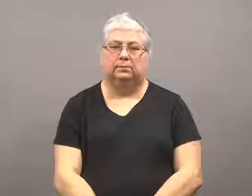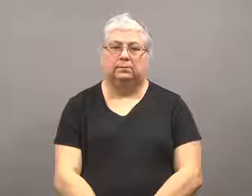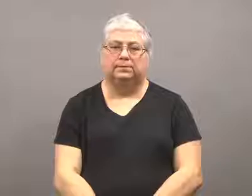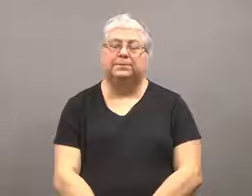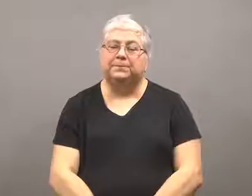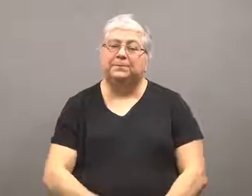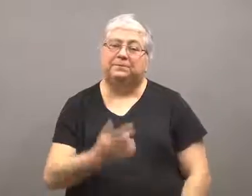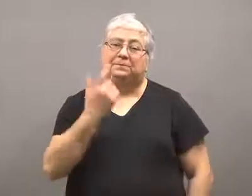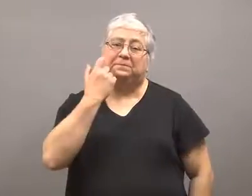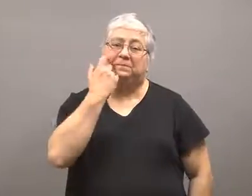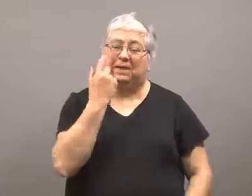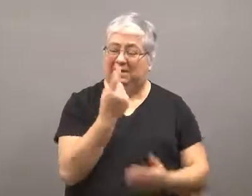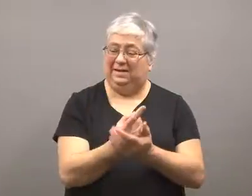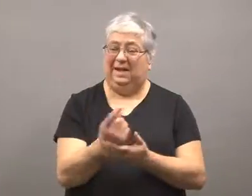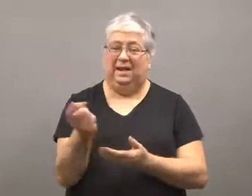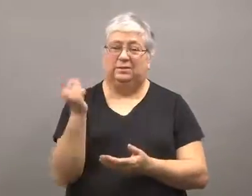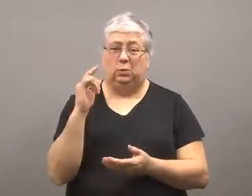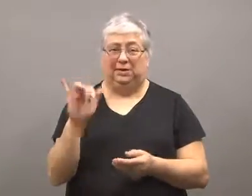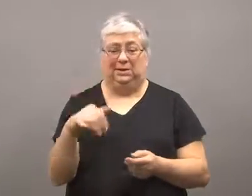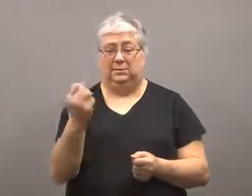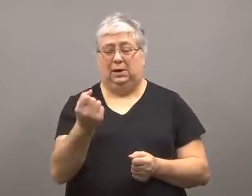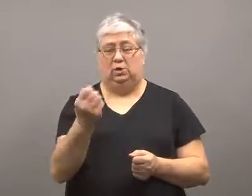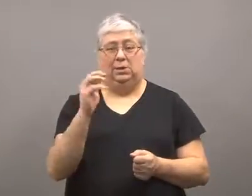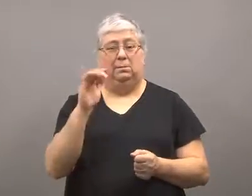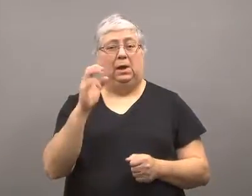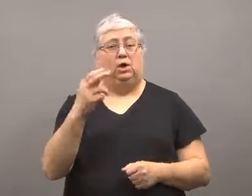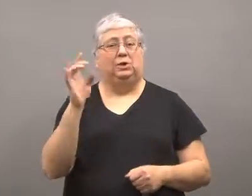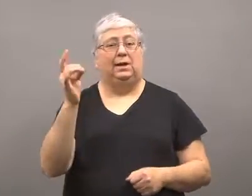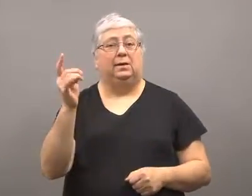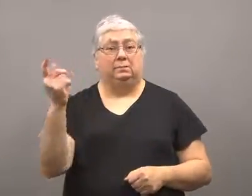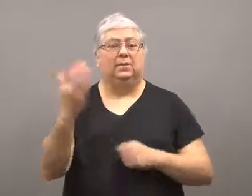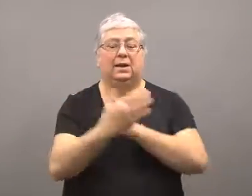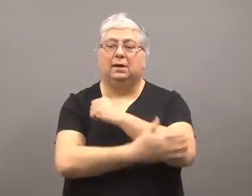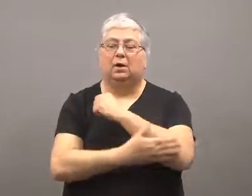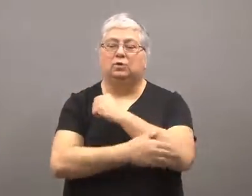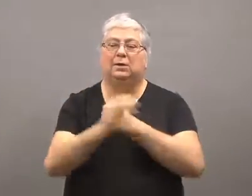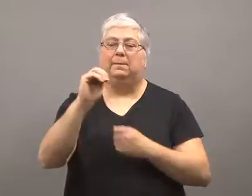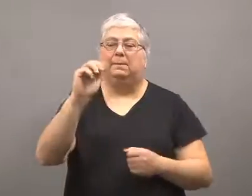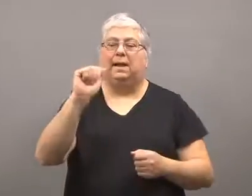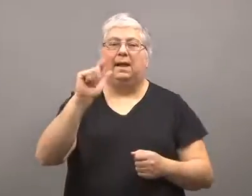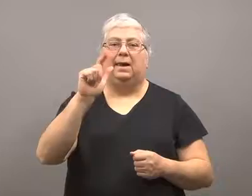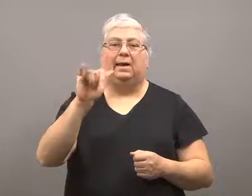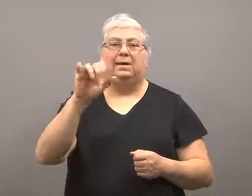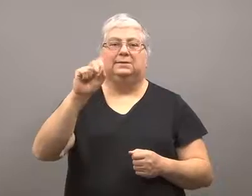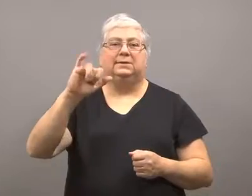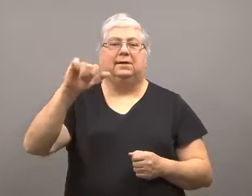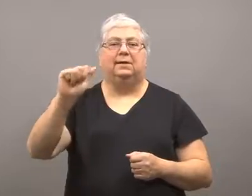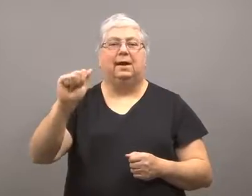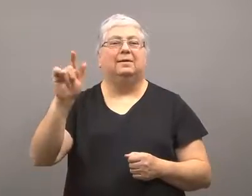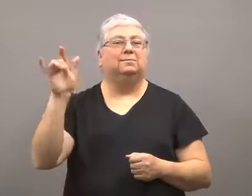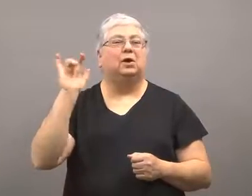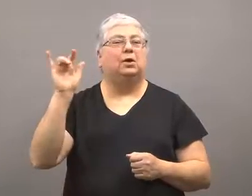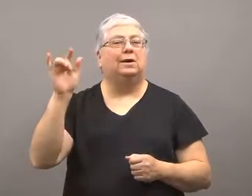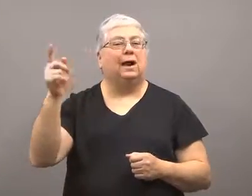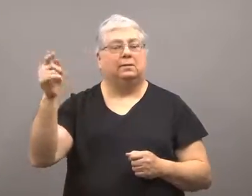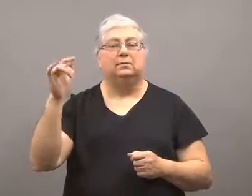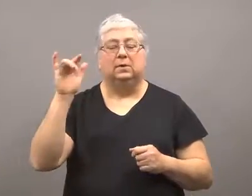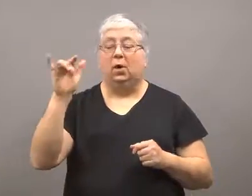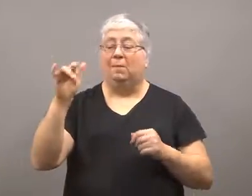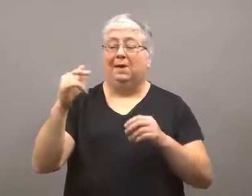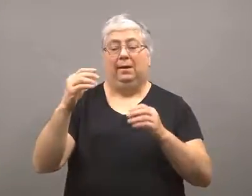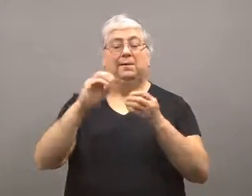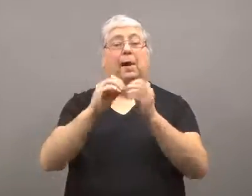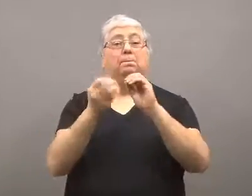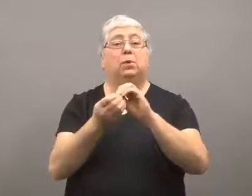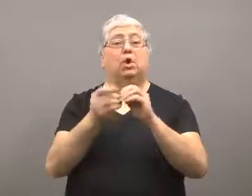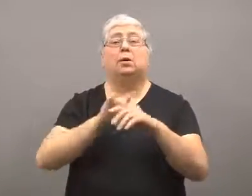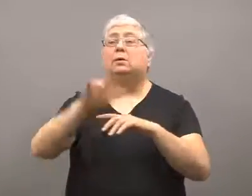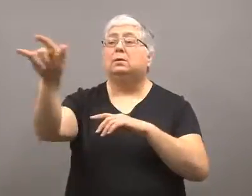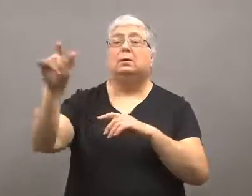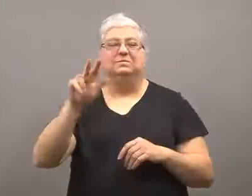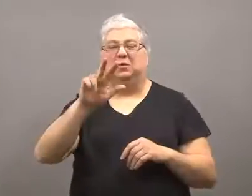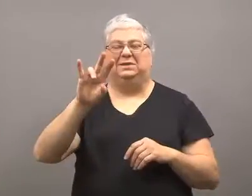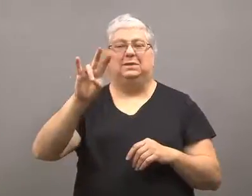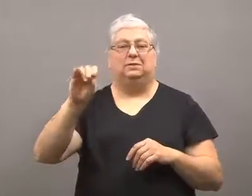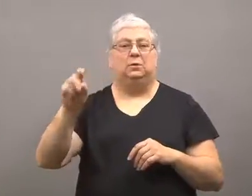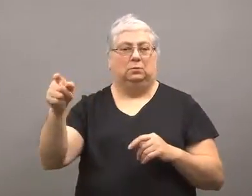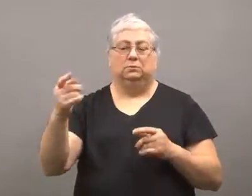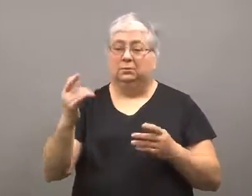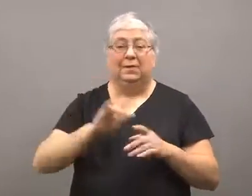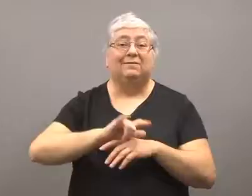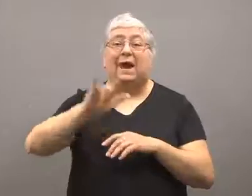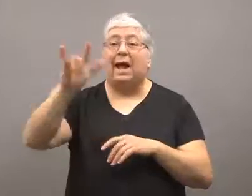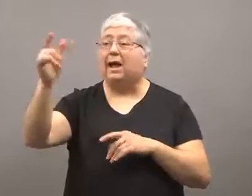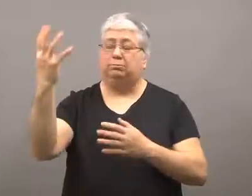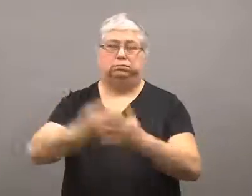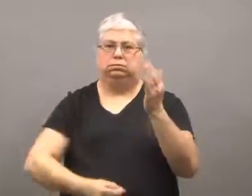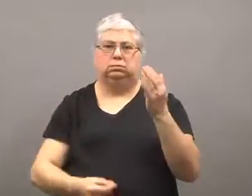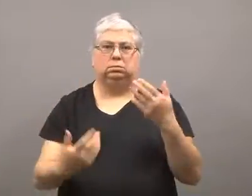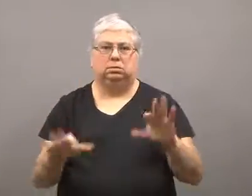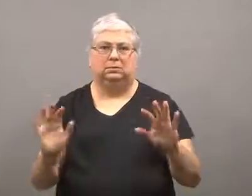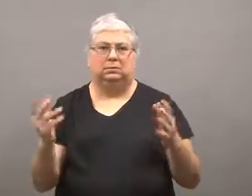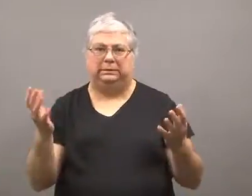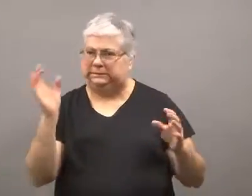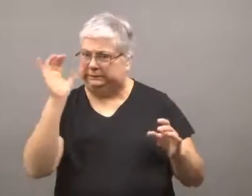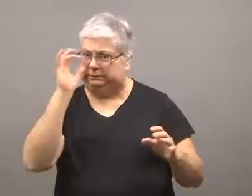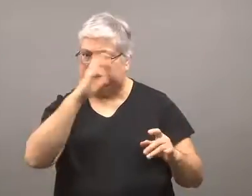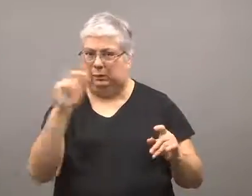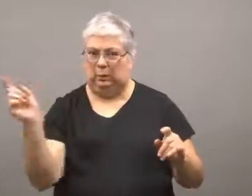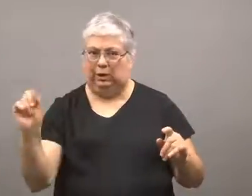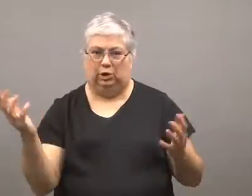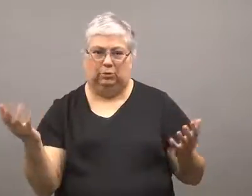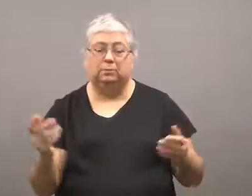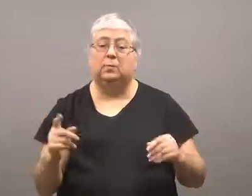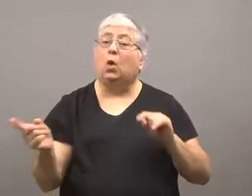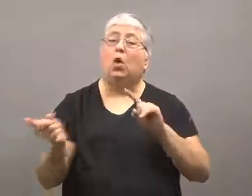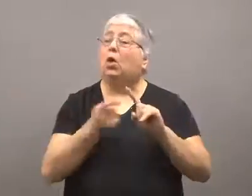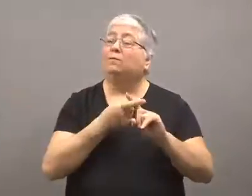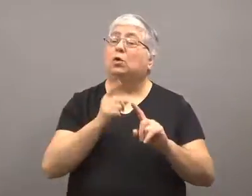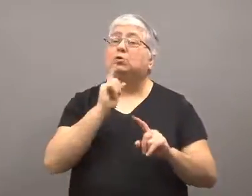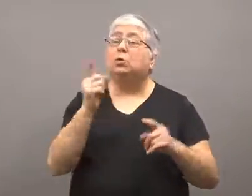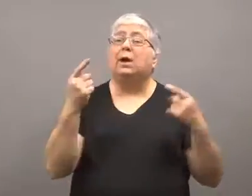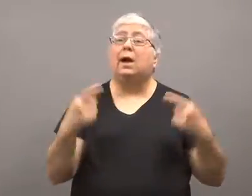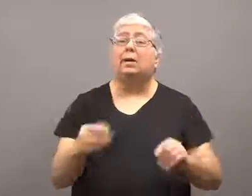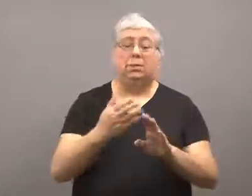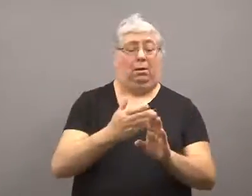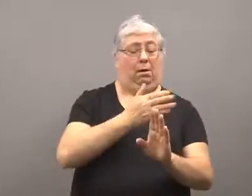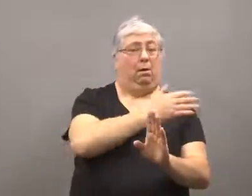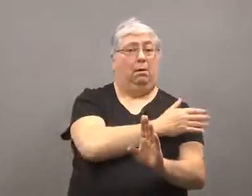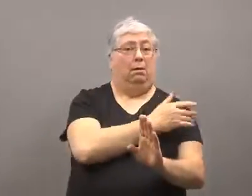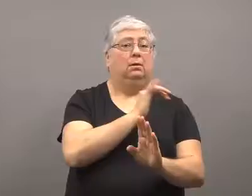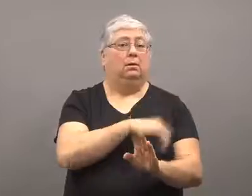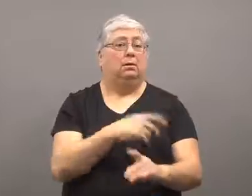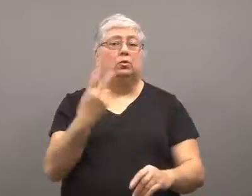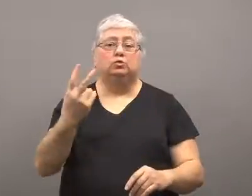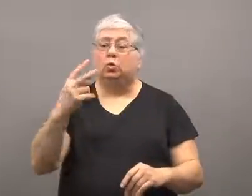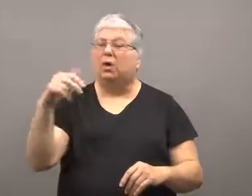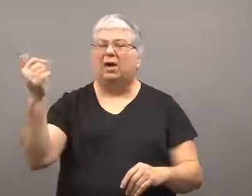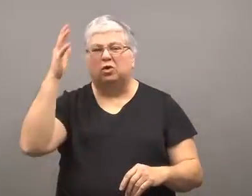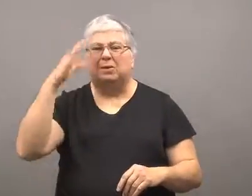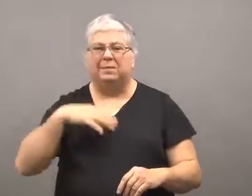Malaysian Airlines flight 370 disappeared on Saturday, March 8.